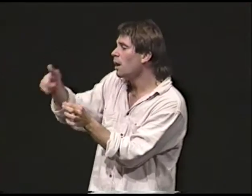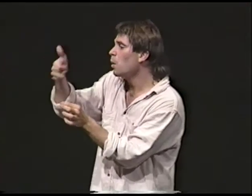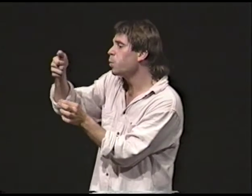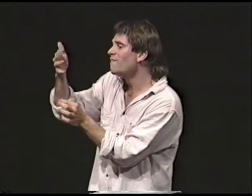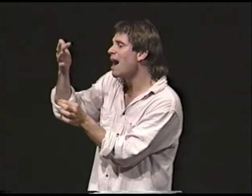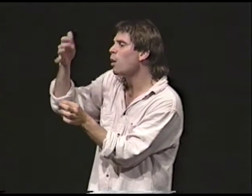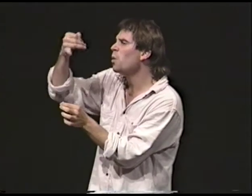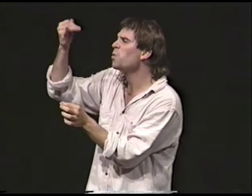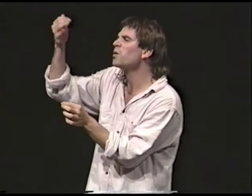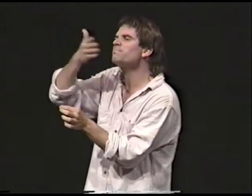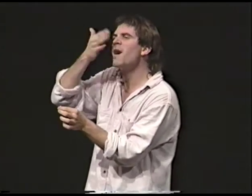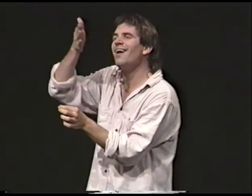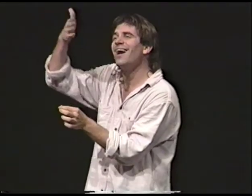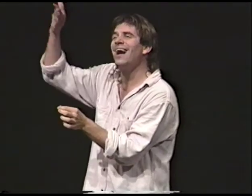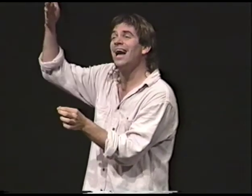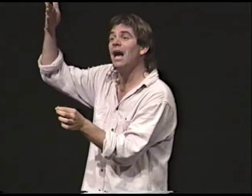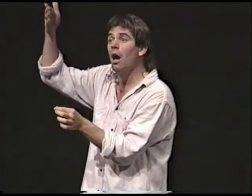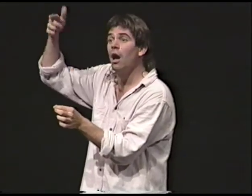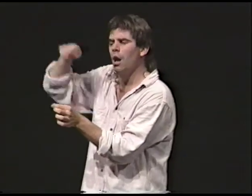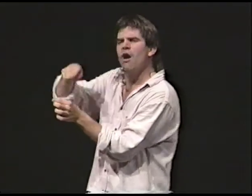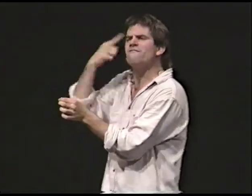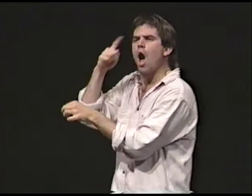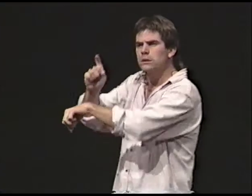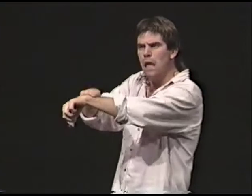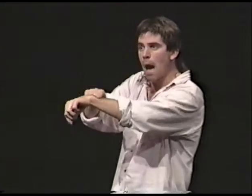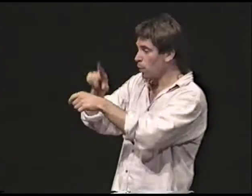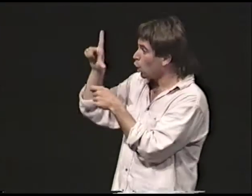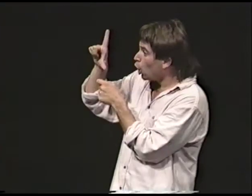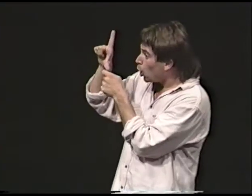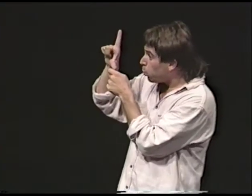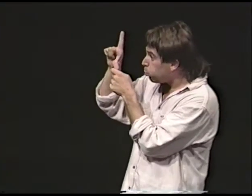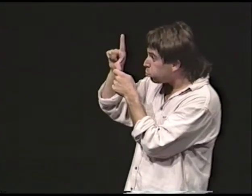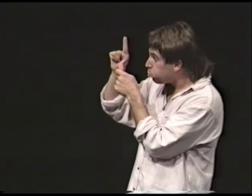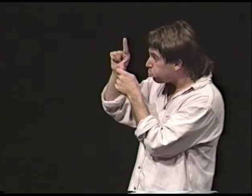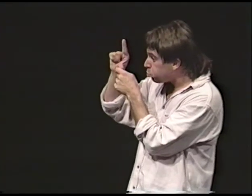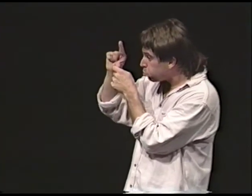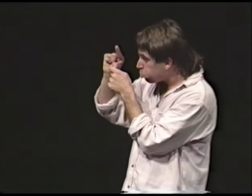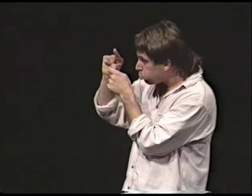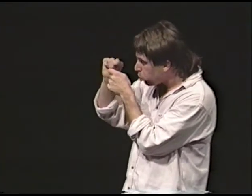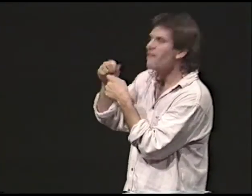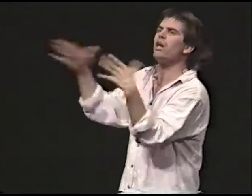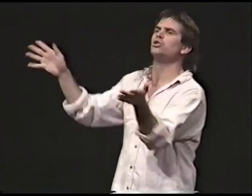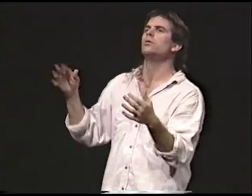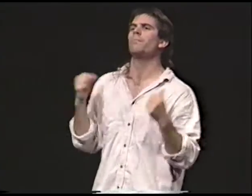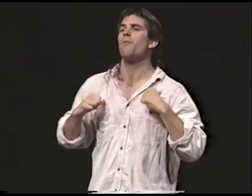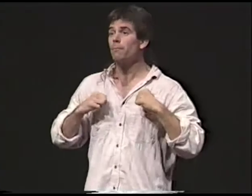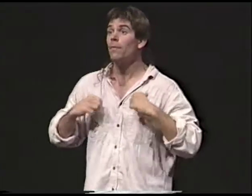He used to use an incense for timing. Know how much time he was using up?